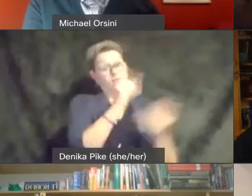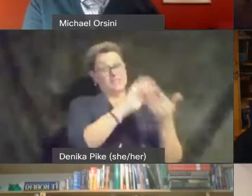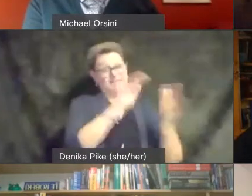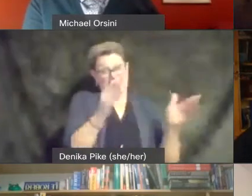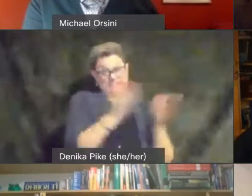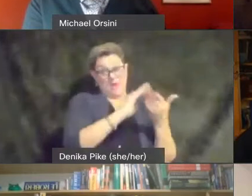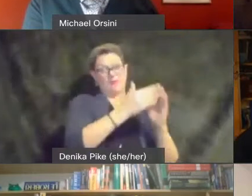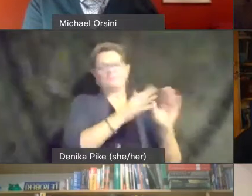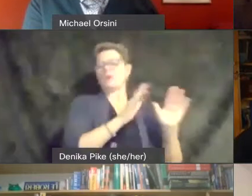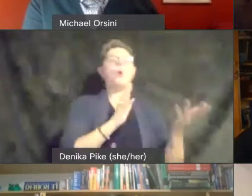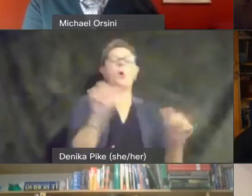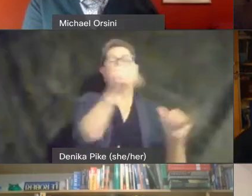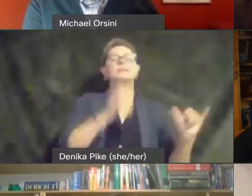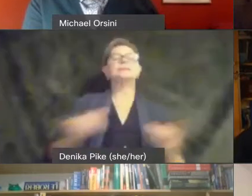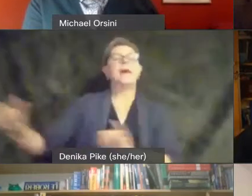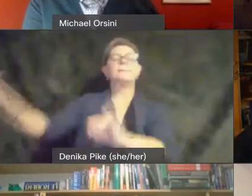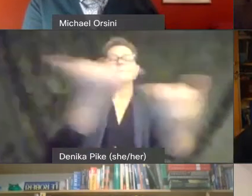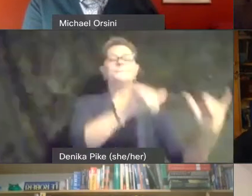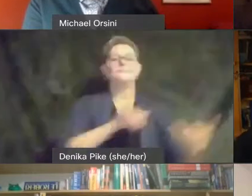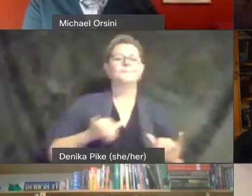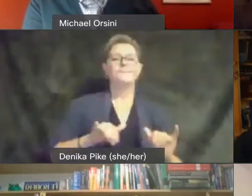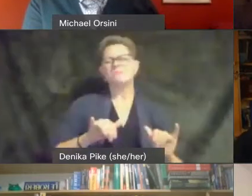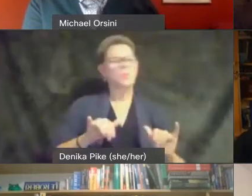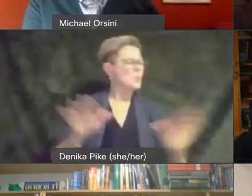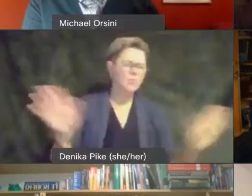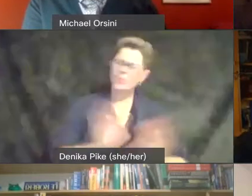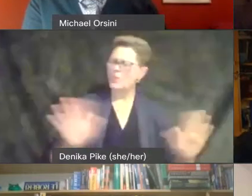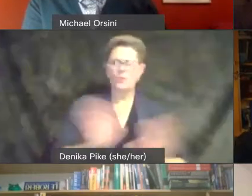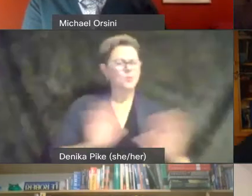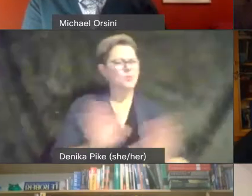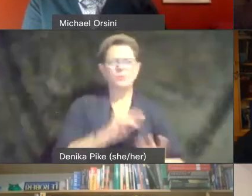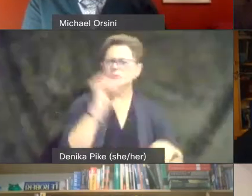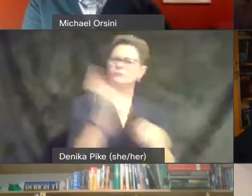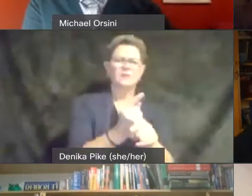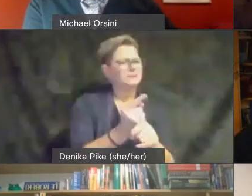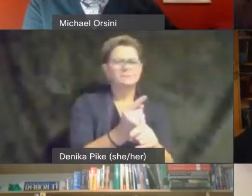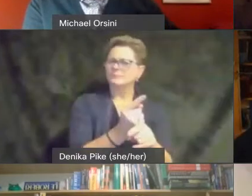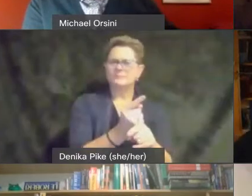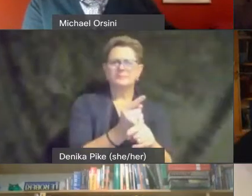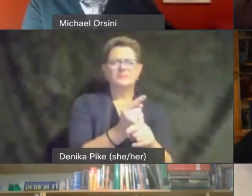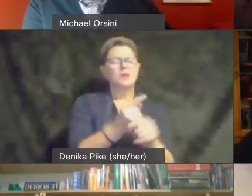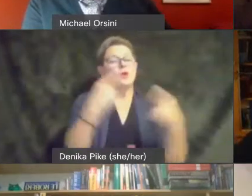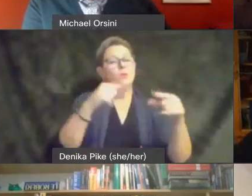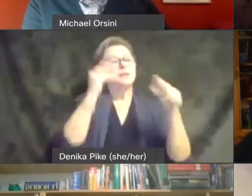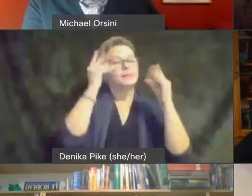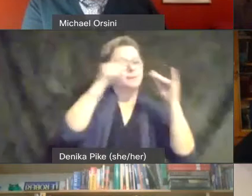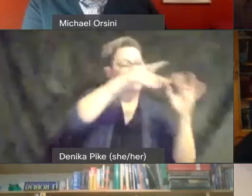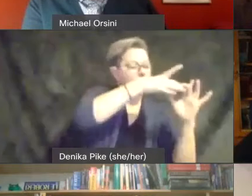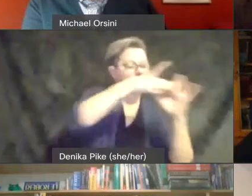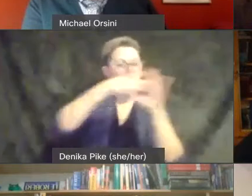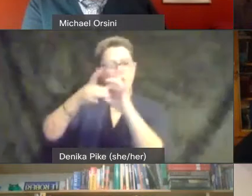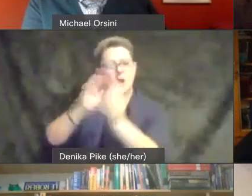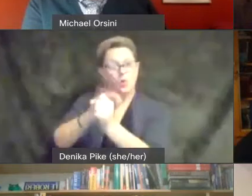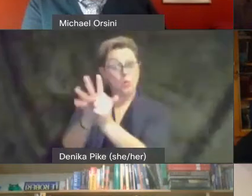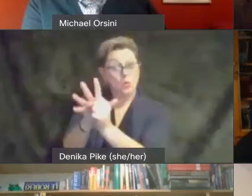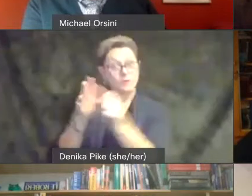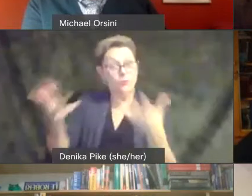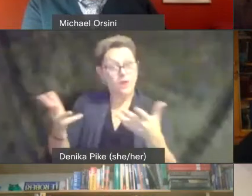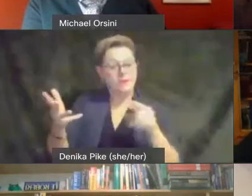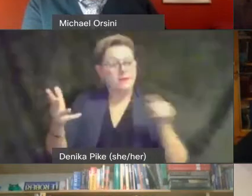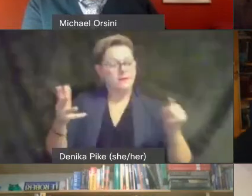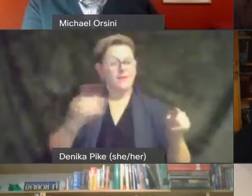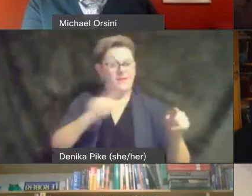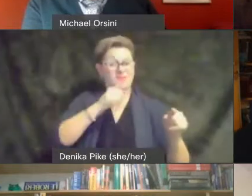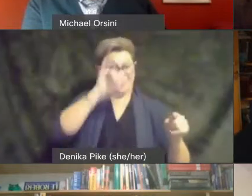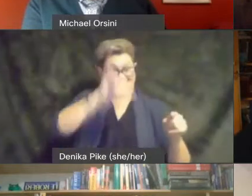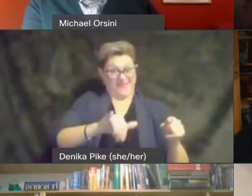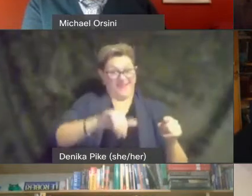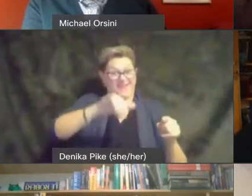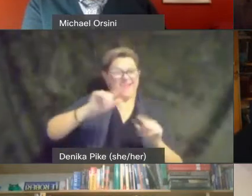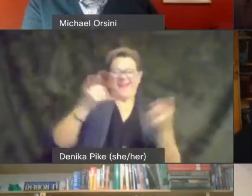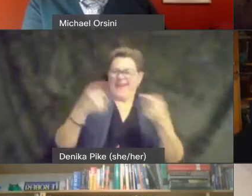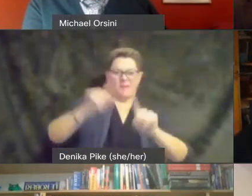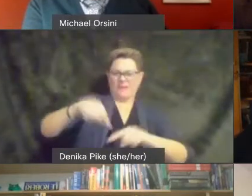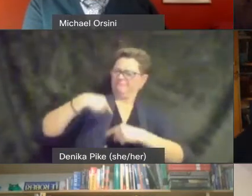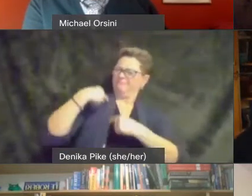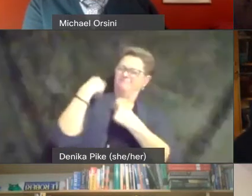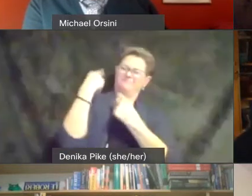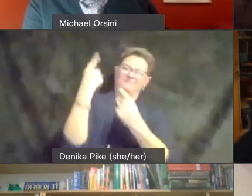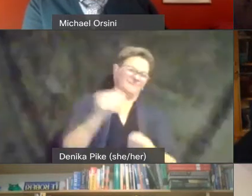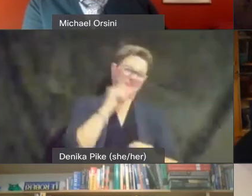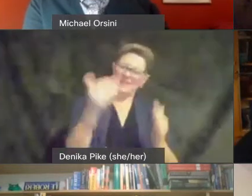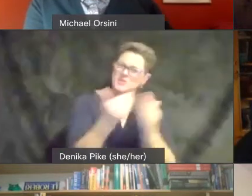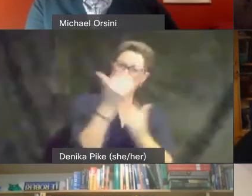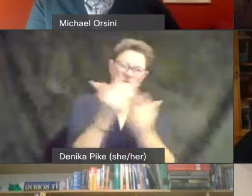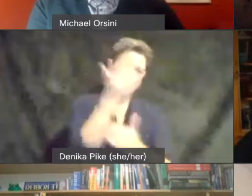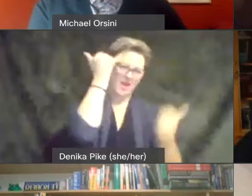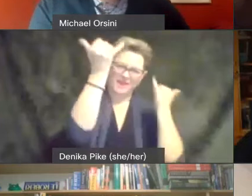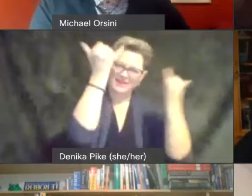Plus need to be placed based and we think about this sort of, in the context of comb it is that these dynamics were happening, all along, much like both Sophie and Andrea and I'm assuming Michael will say as well. These are not new cracks in the system.